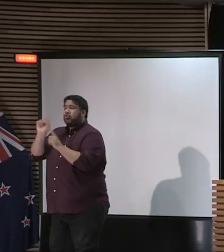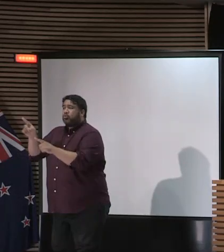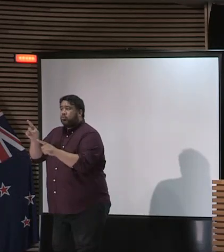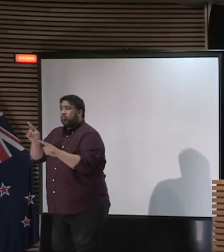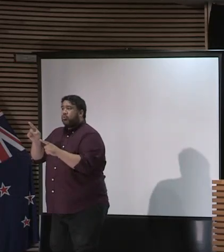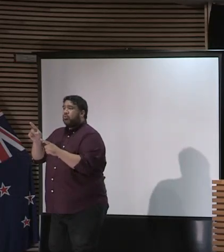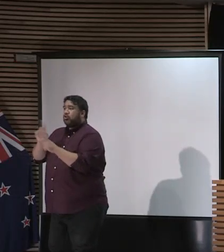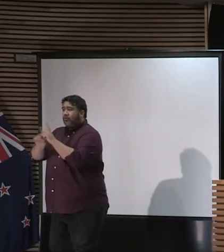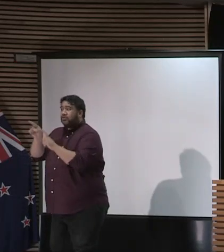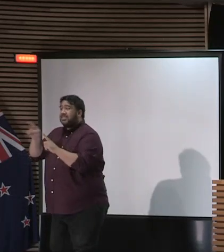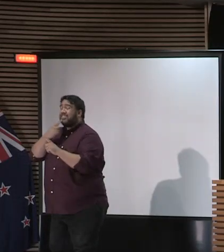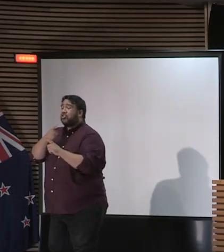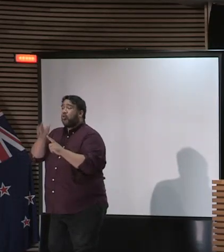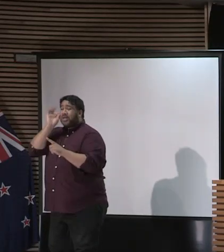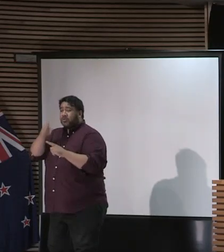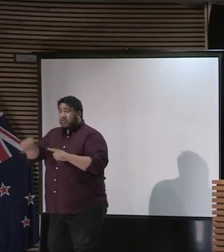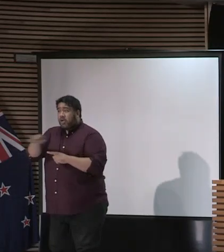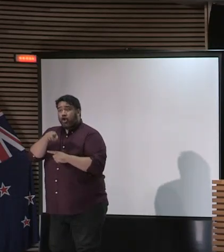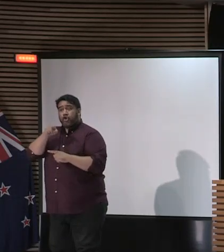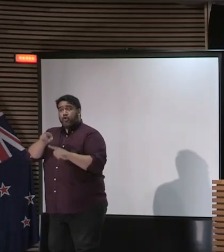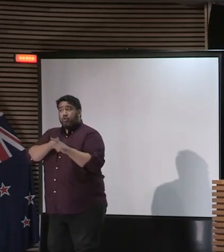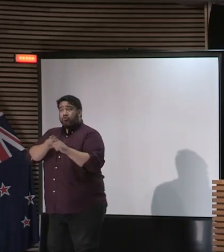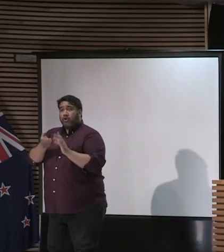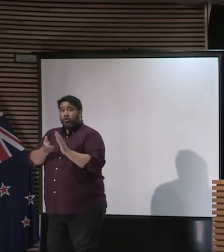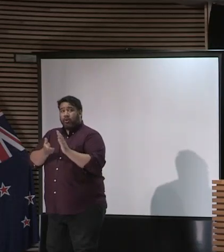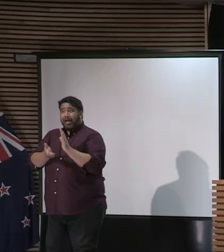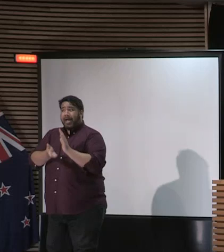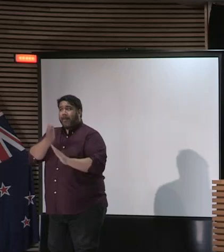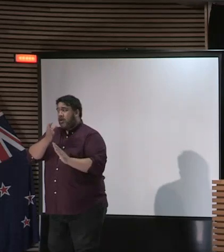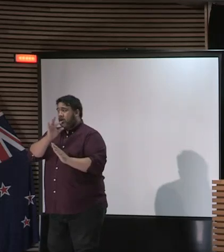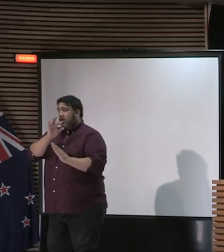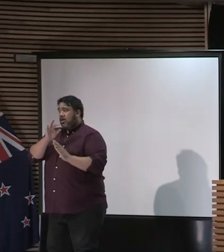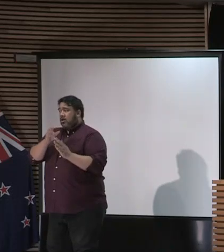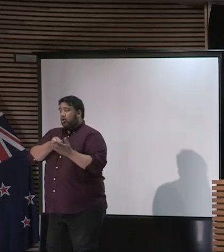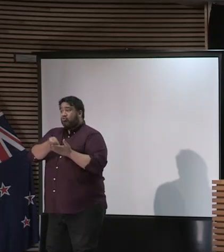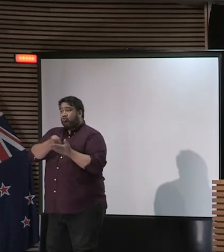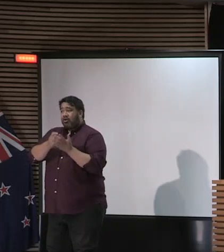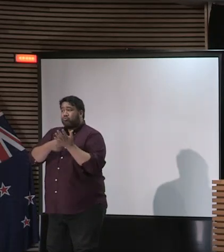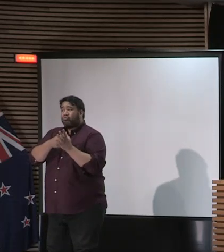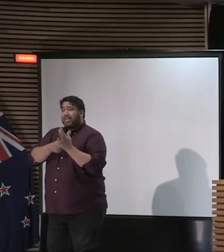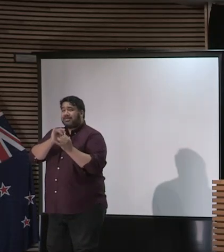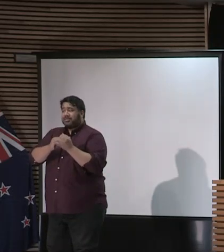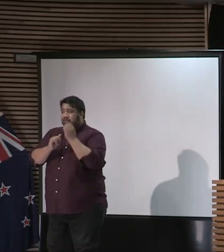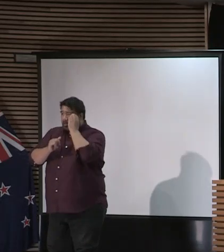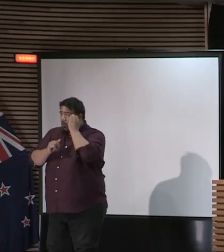Last week Phil Twyford said at a conference that any move by councils to trim rates will impact the government's